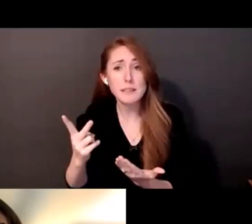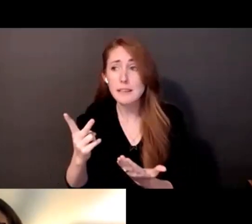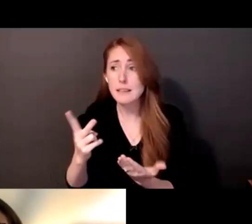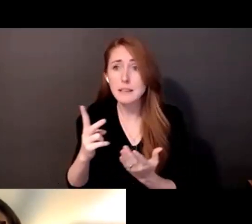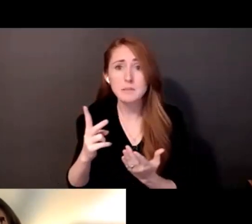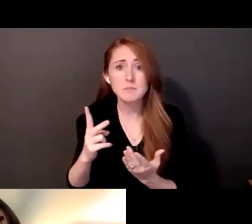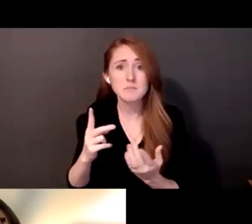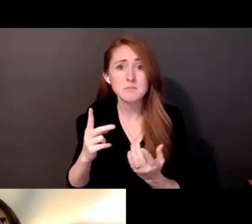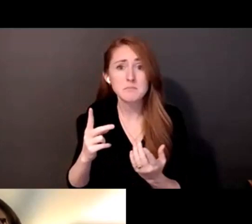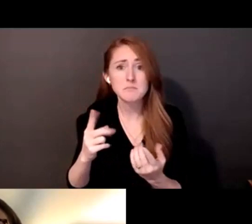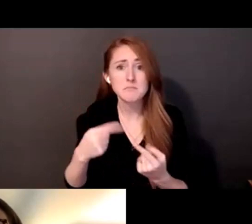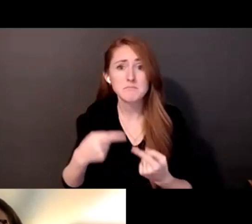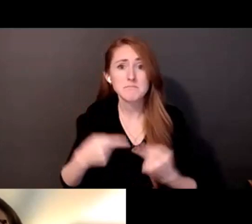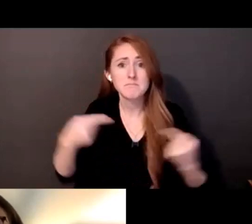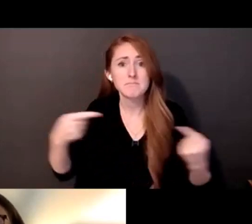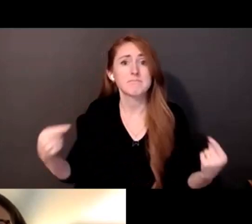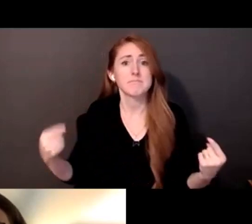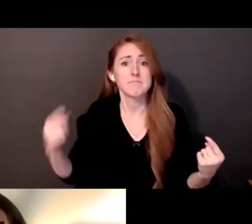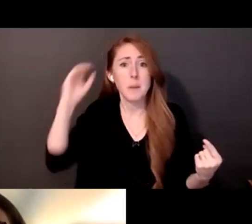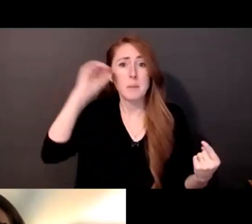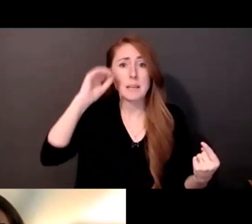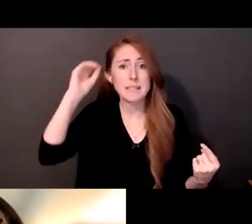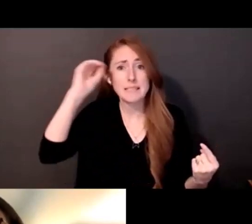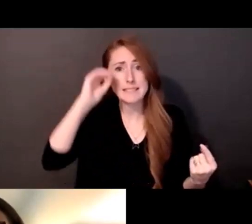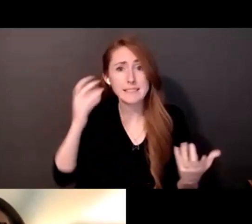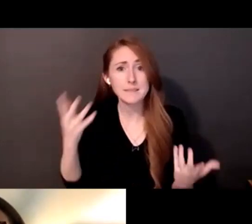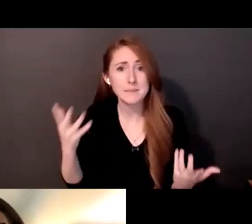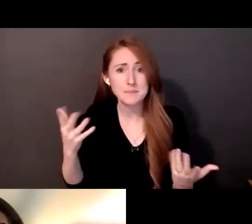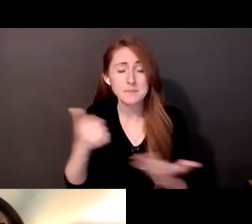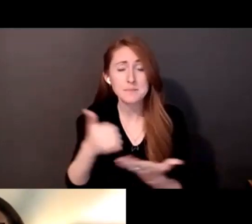good to make us evolve.